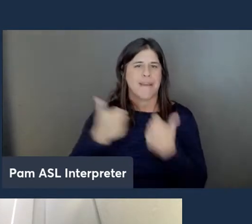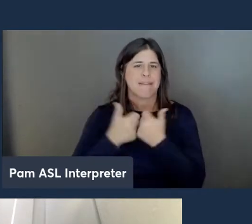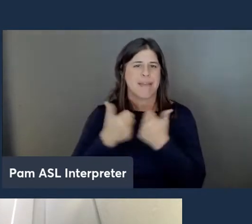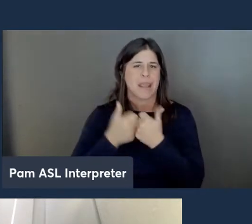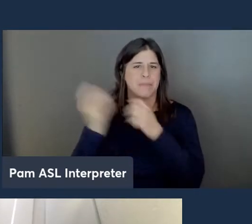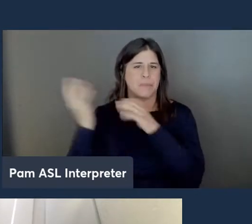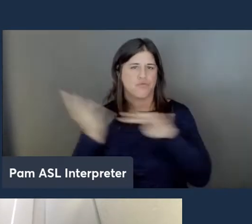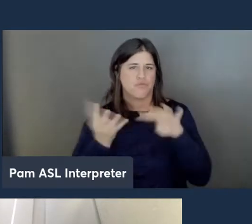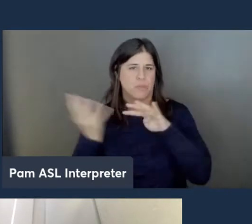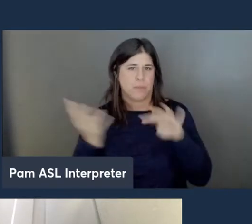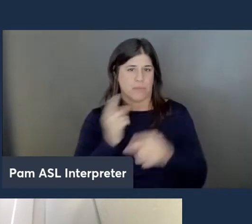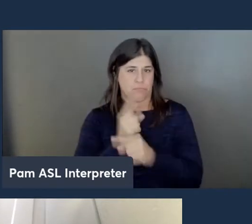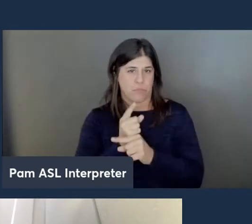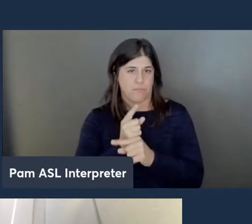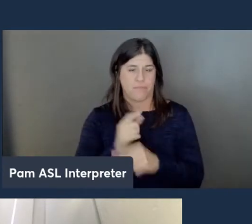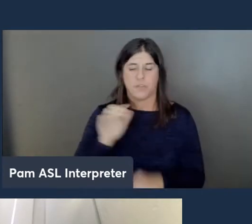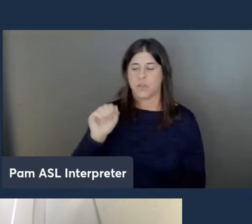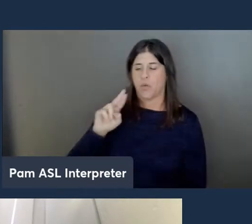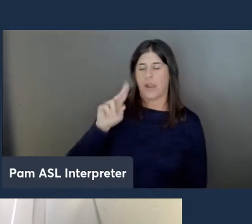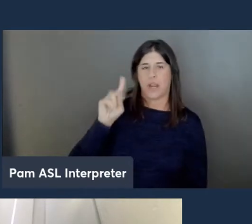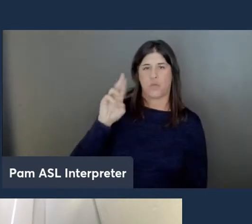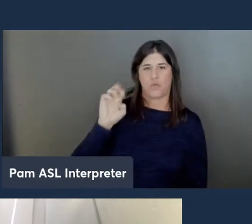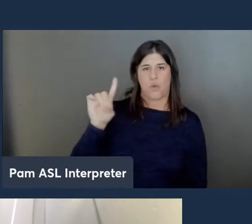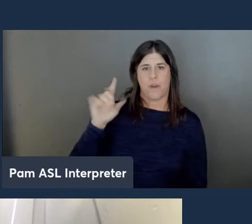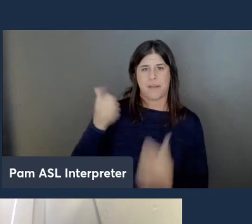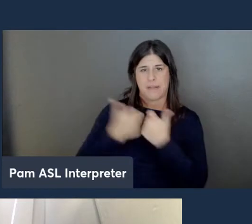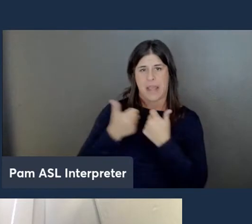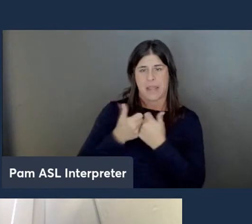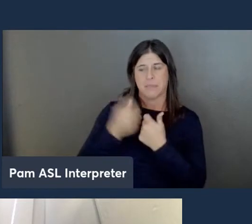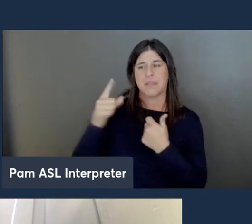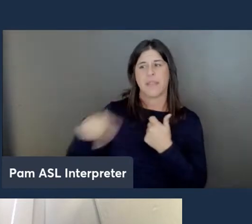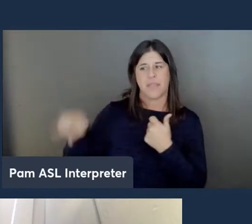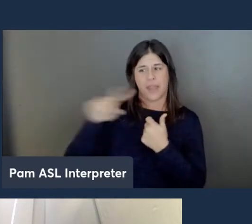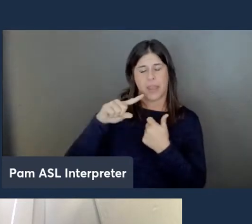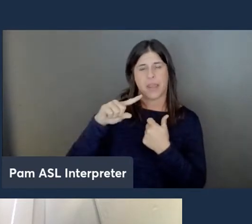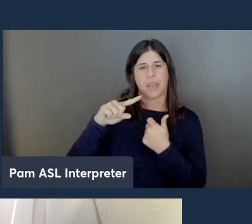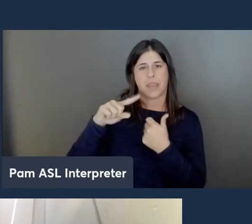So Android games they run on ARM.